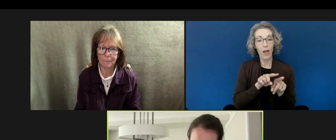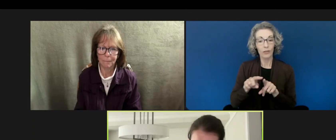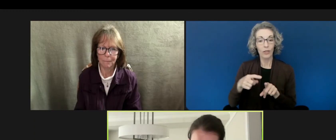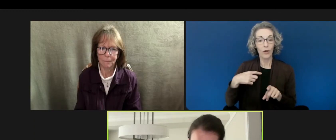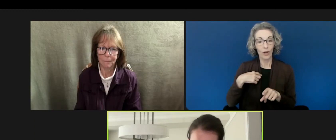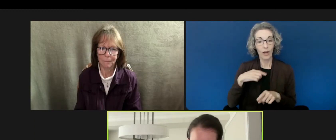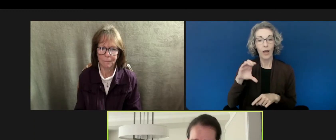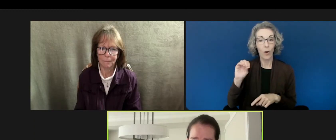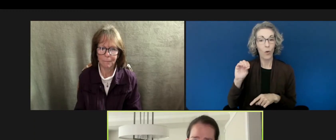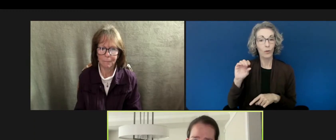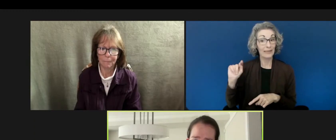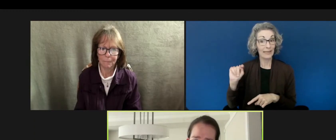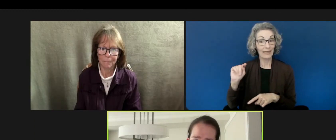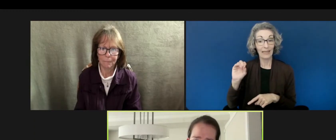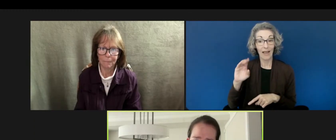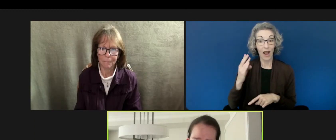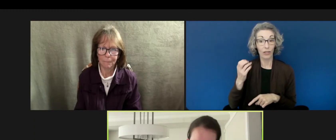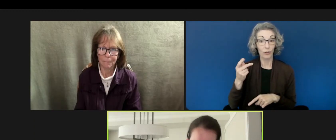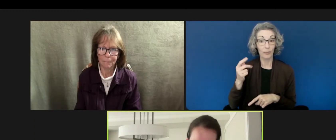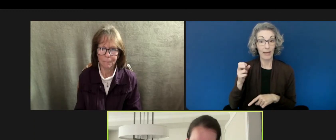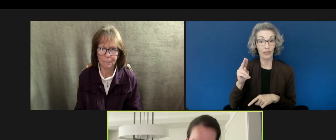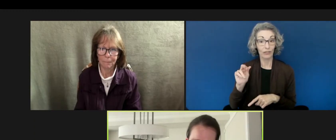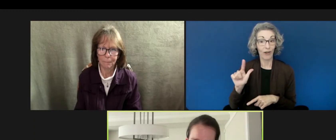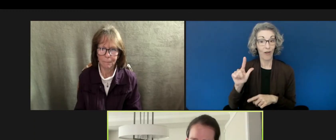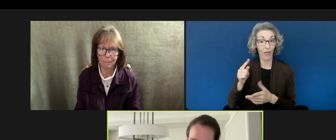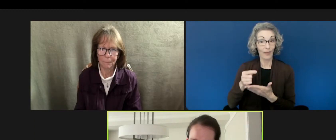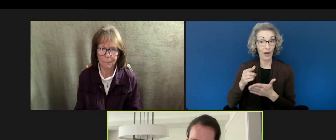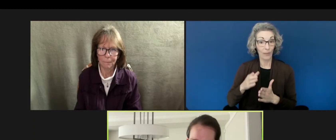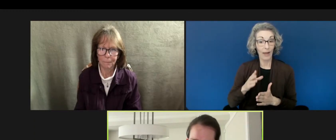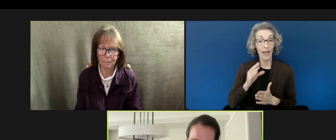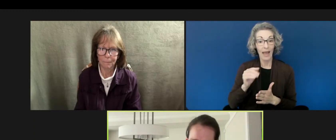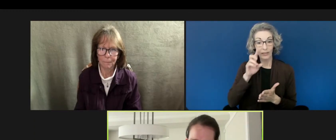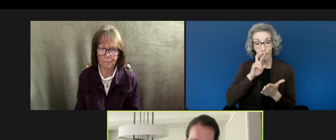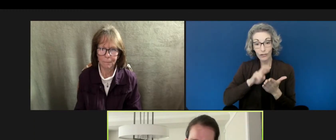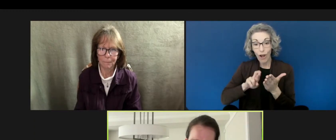a scholar in the area of critical disability studies and